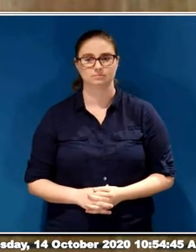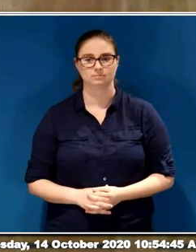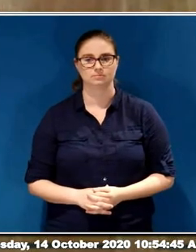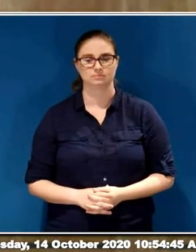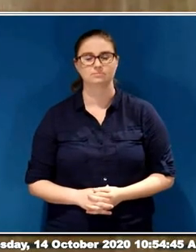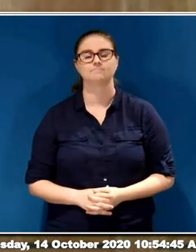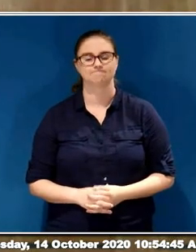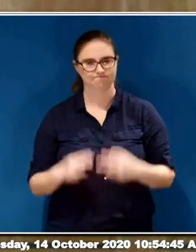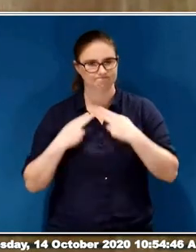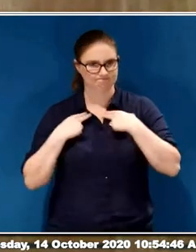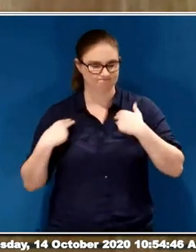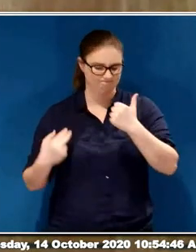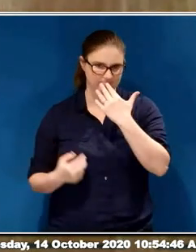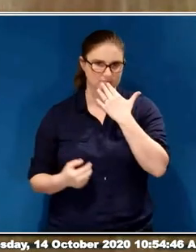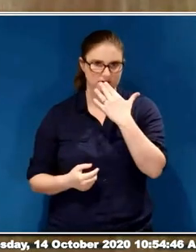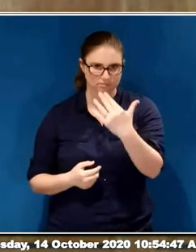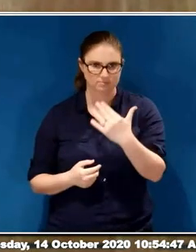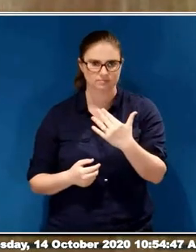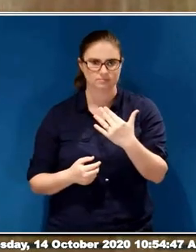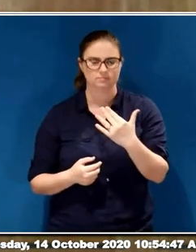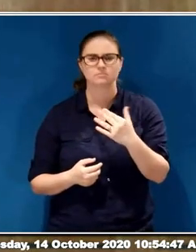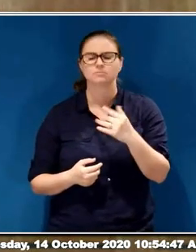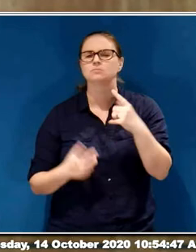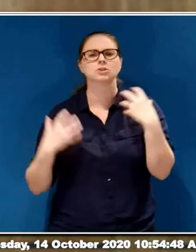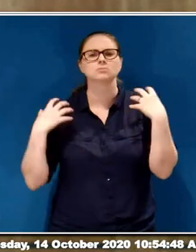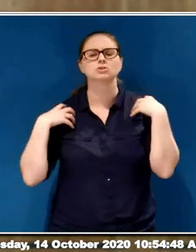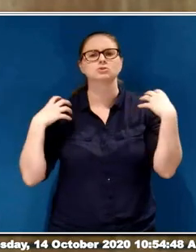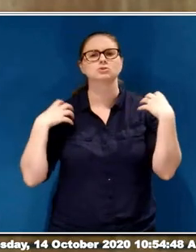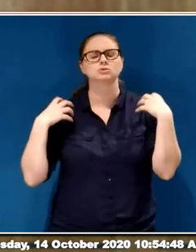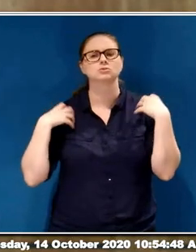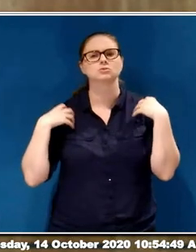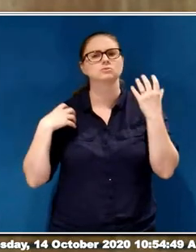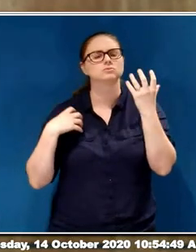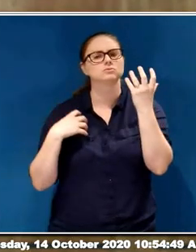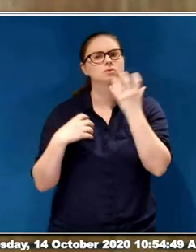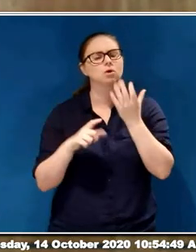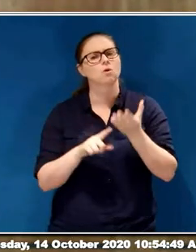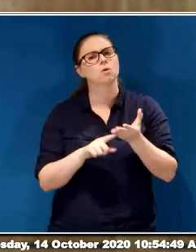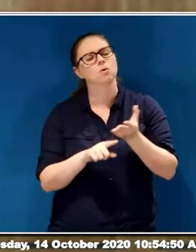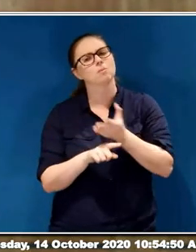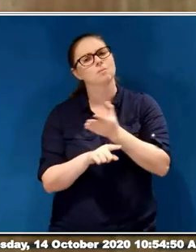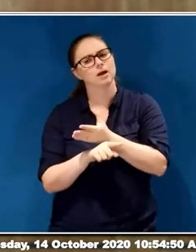Just before you do, Mr Fraser, could you help us please on one matter.